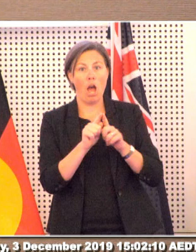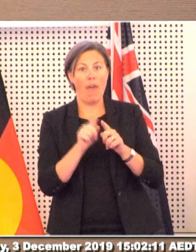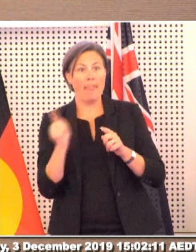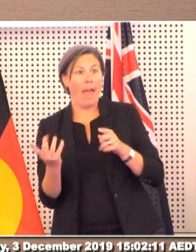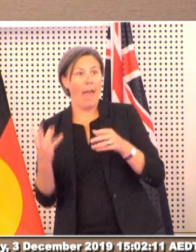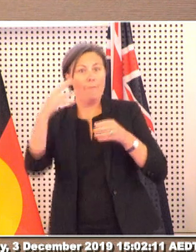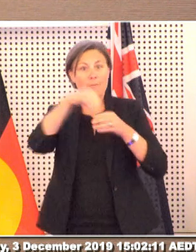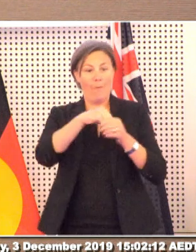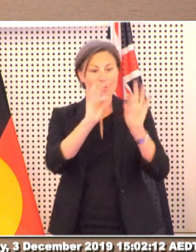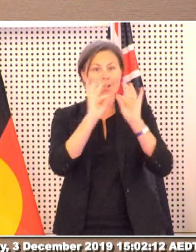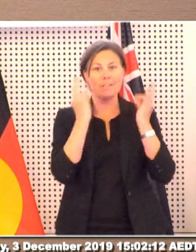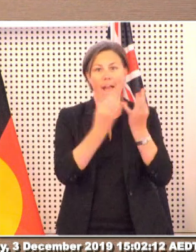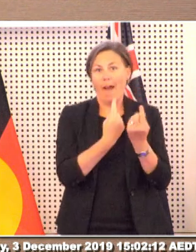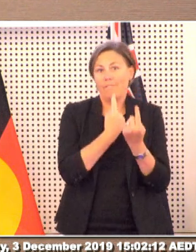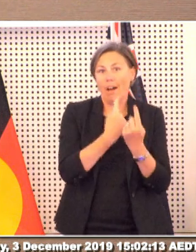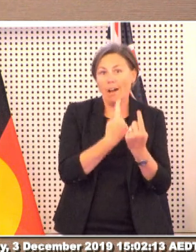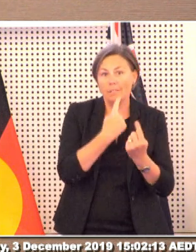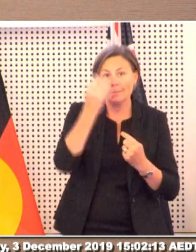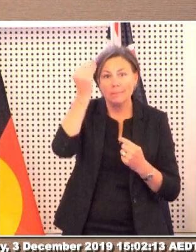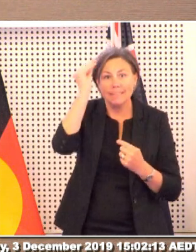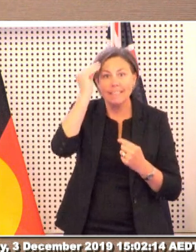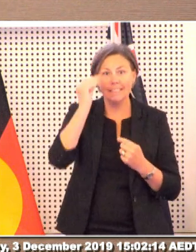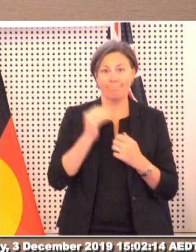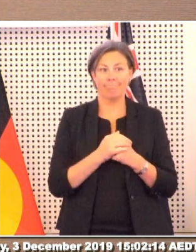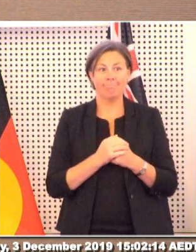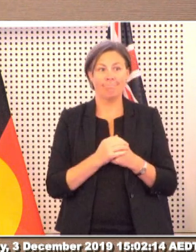they have a seat on a board of governance?